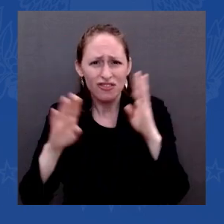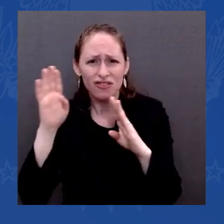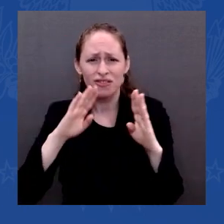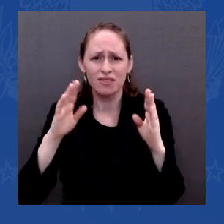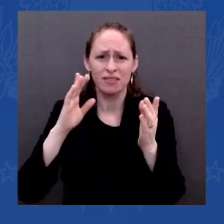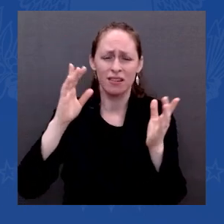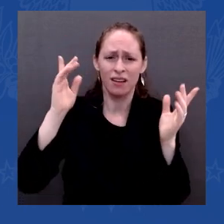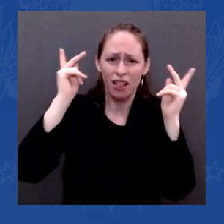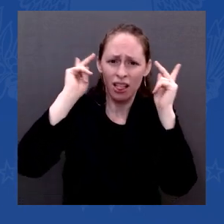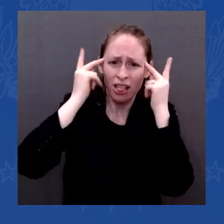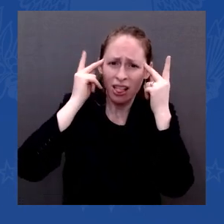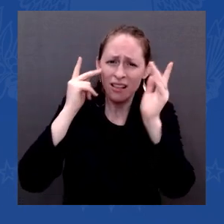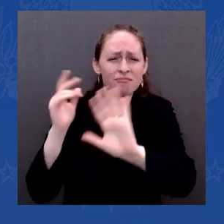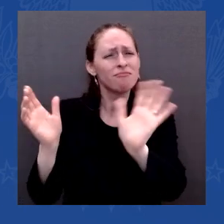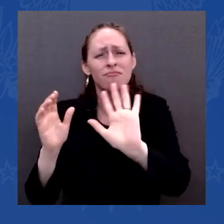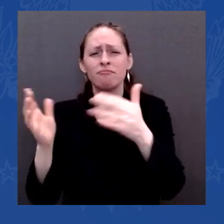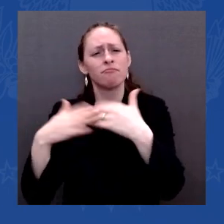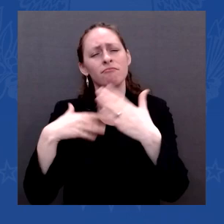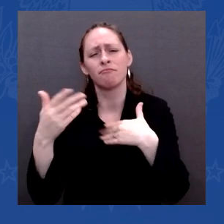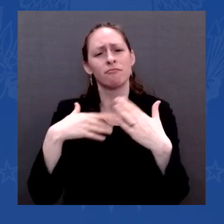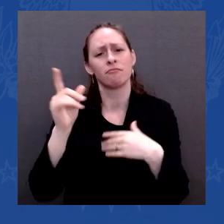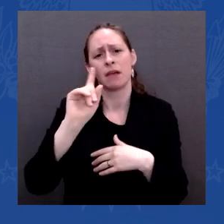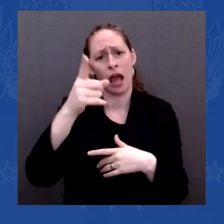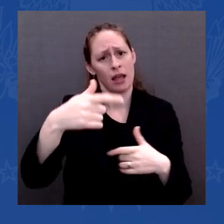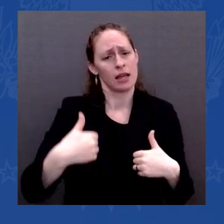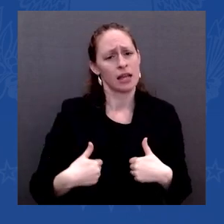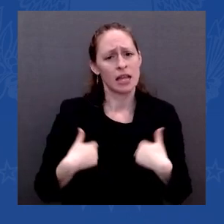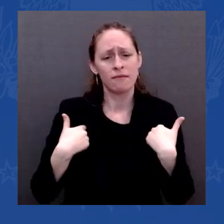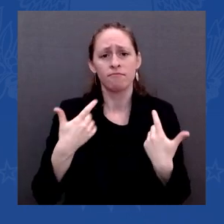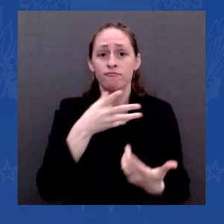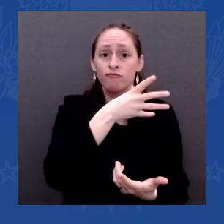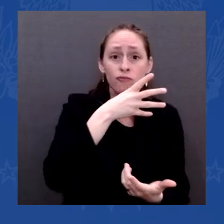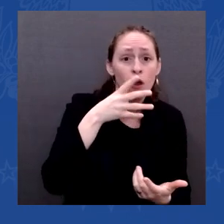D.C., it’s funding the expansion of an Infrastructure Academy,